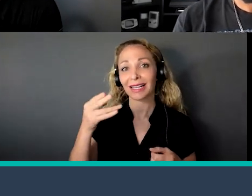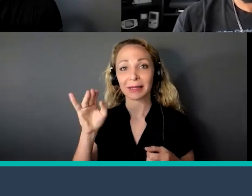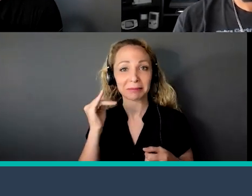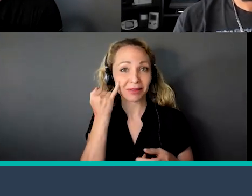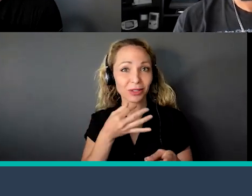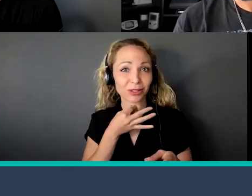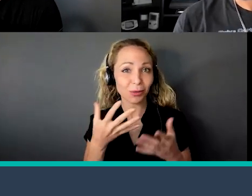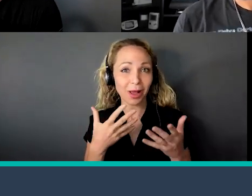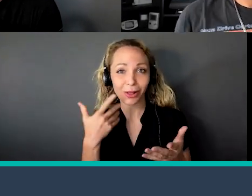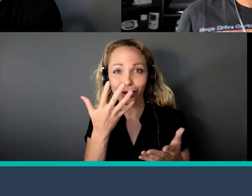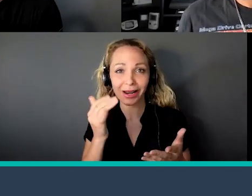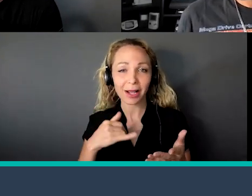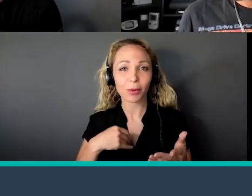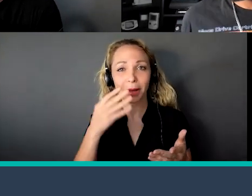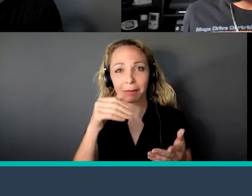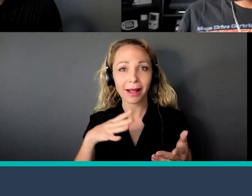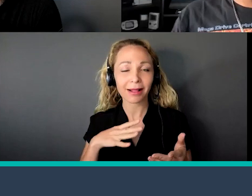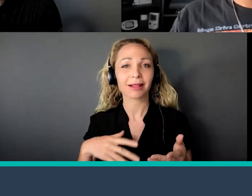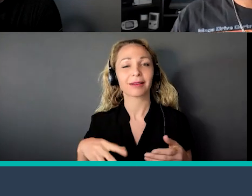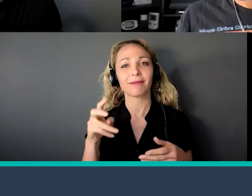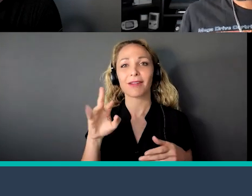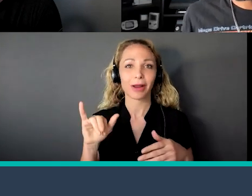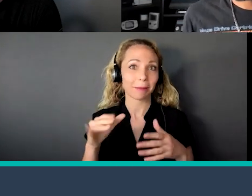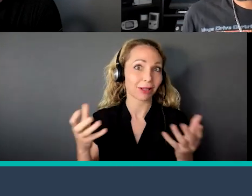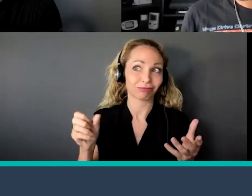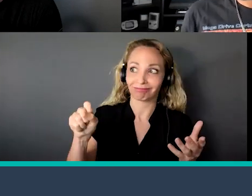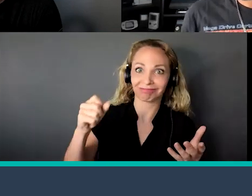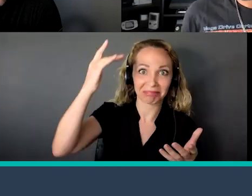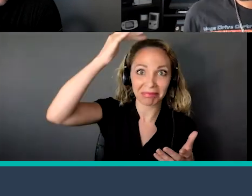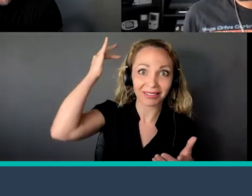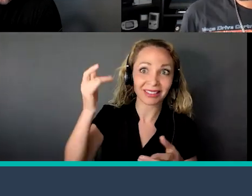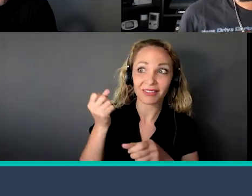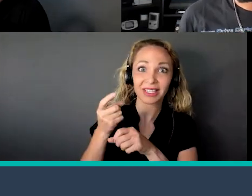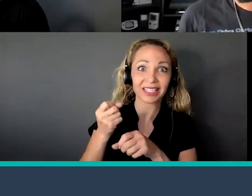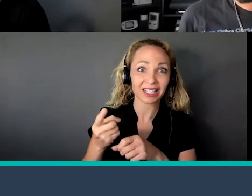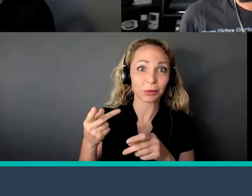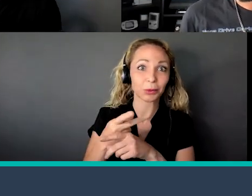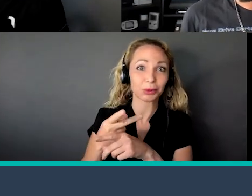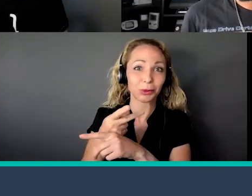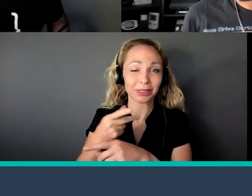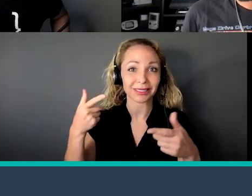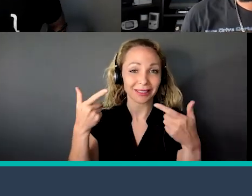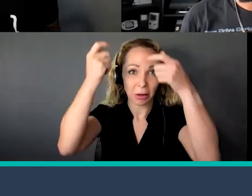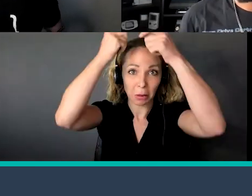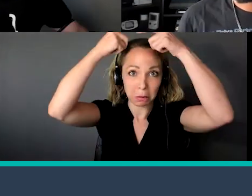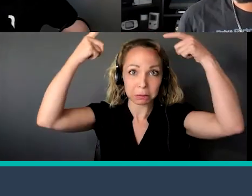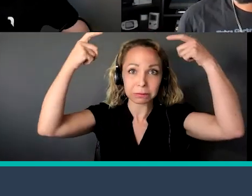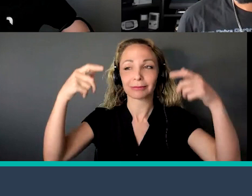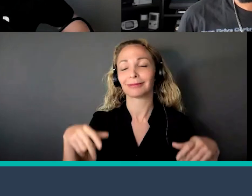IF YOU CARE WHAT I LOOK LIKE, WHITE MALE AND VERY MUCH BALDING AND EVERY YEAR GETTING WORSE.